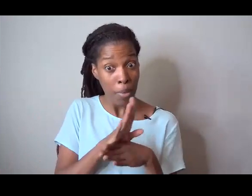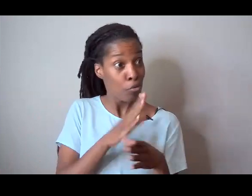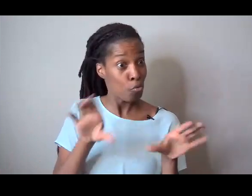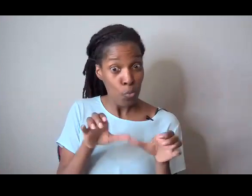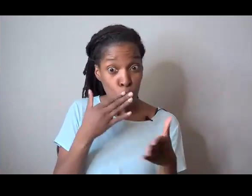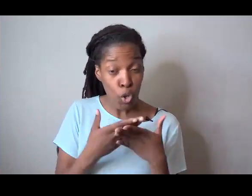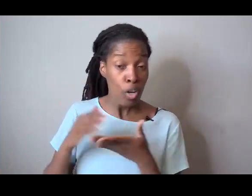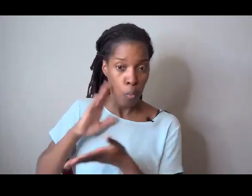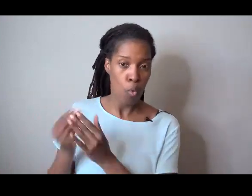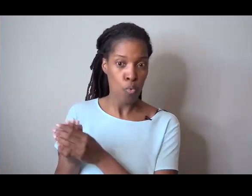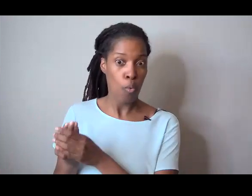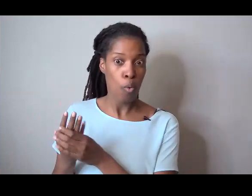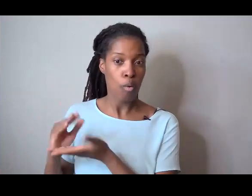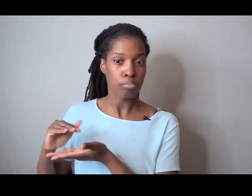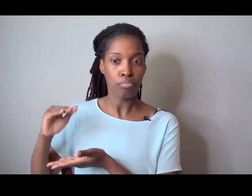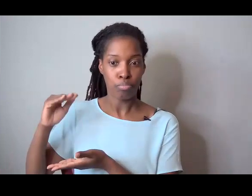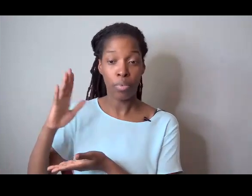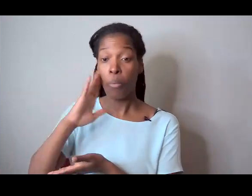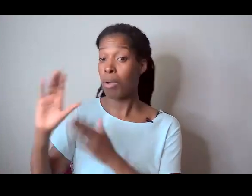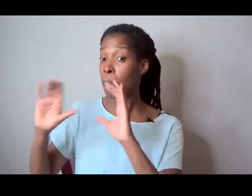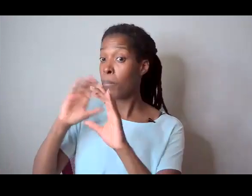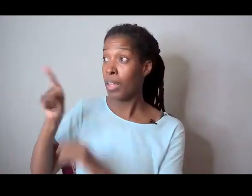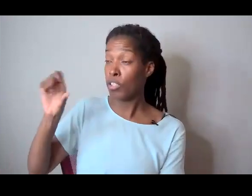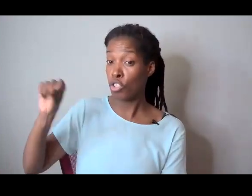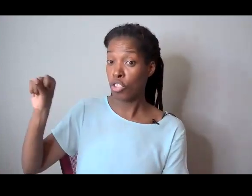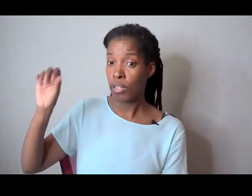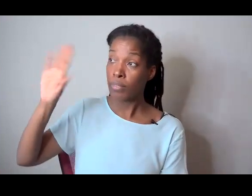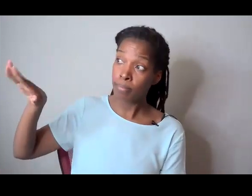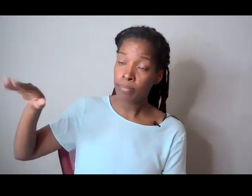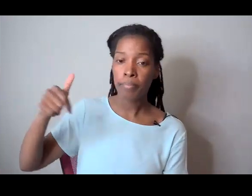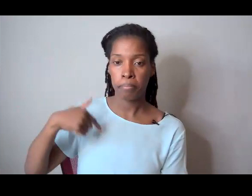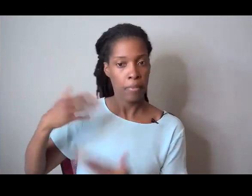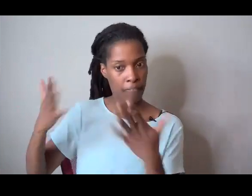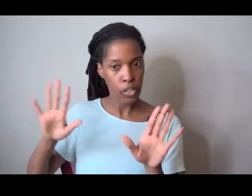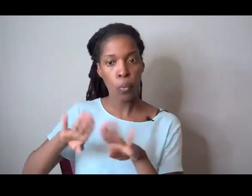communicate to social security, hey, I opened this business and I have this business bang account.